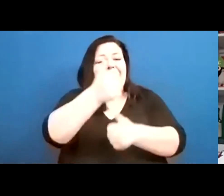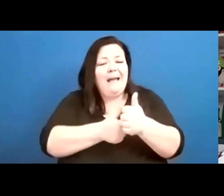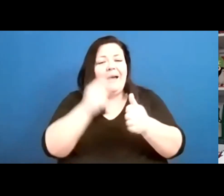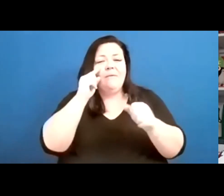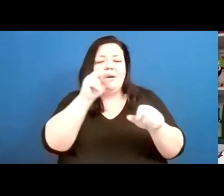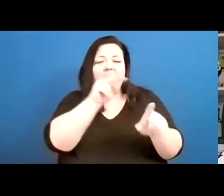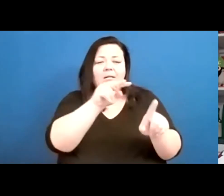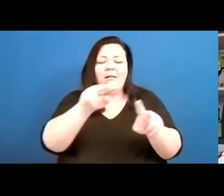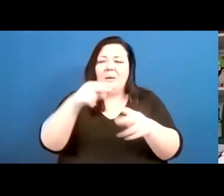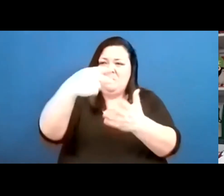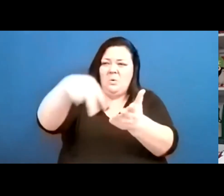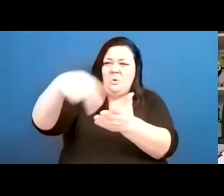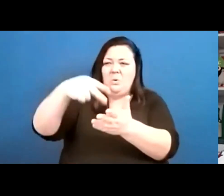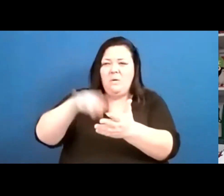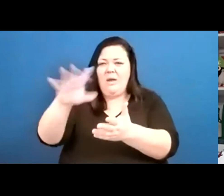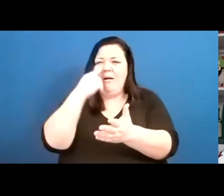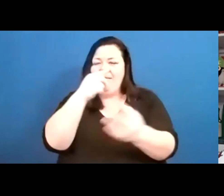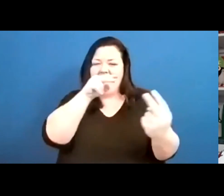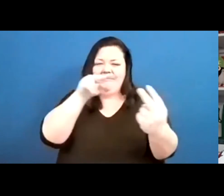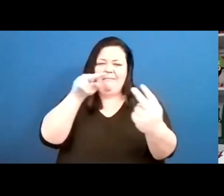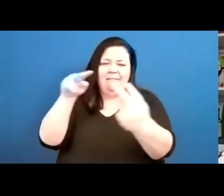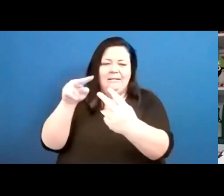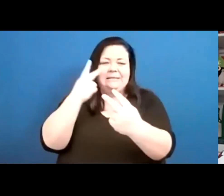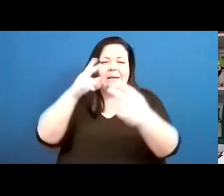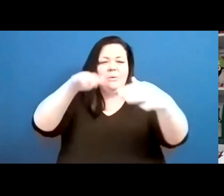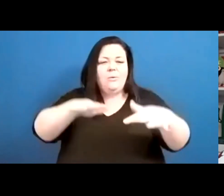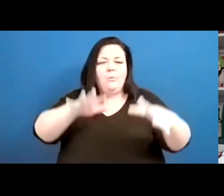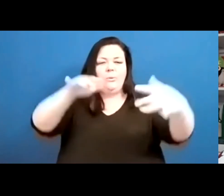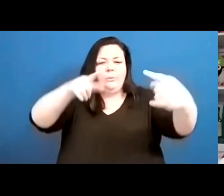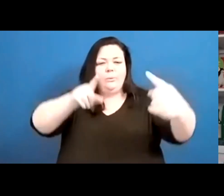on the dance floor, waves that move/ me towards you and away again./